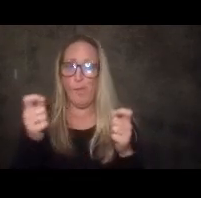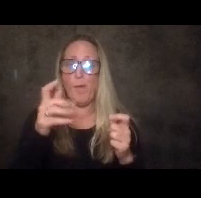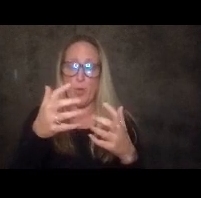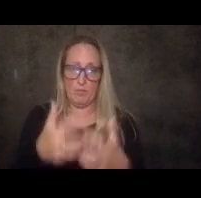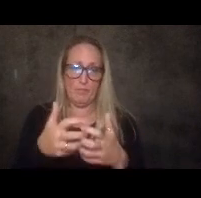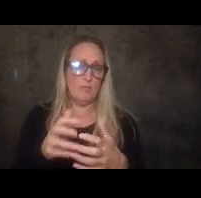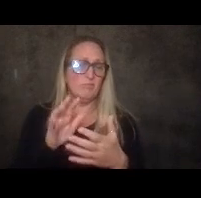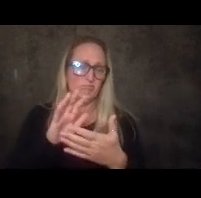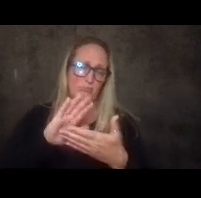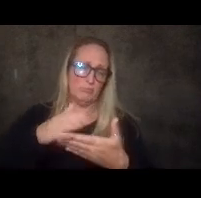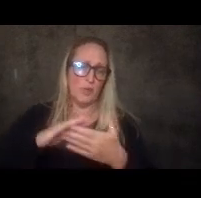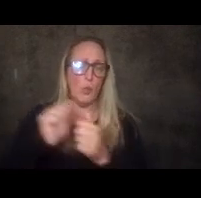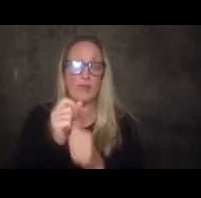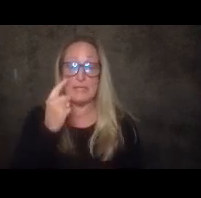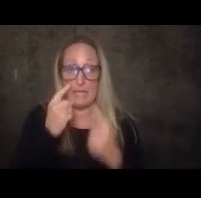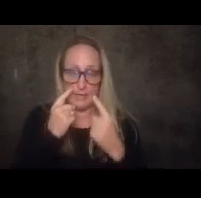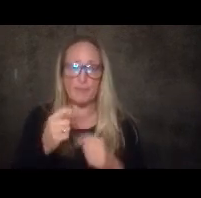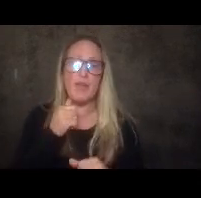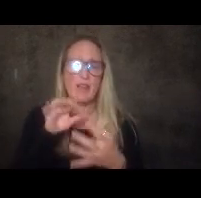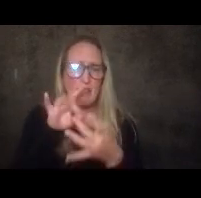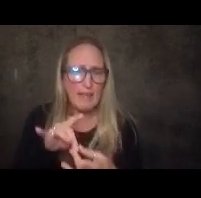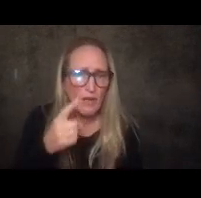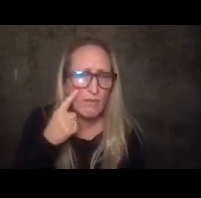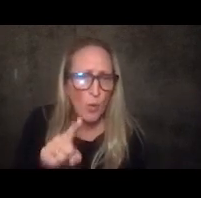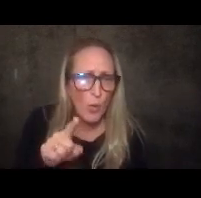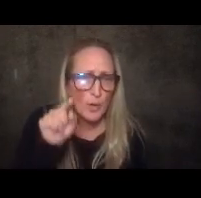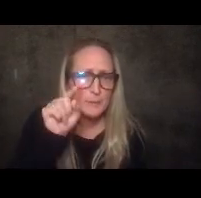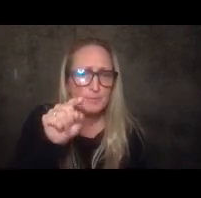site. And then we do have a link here just for more. Info.